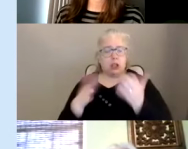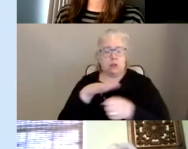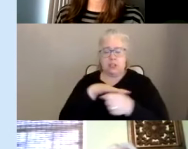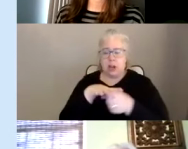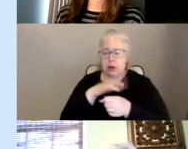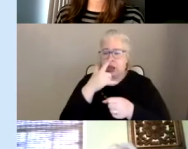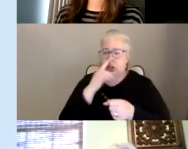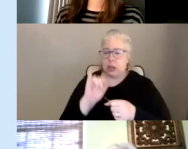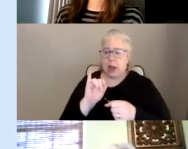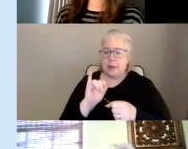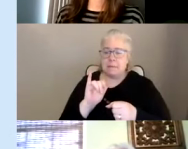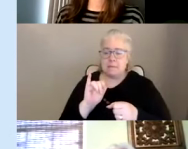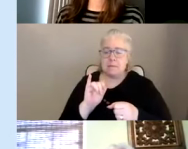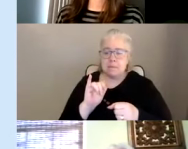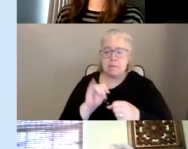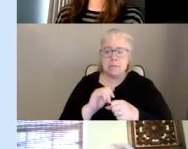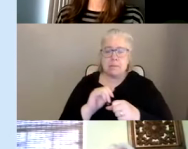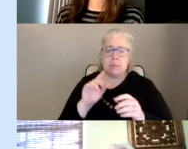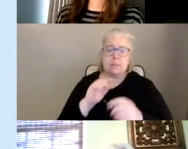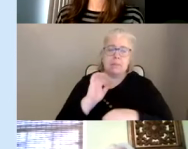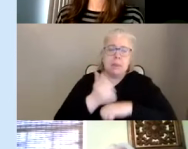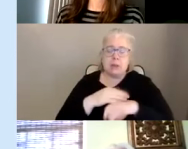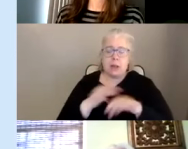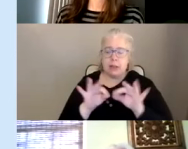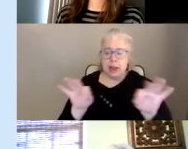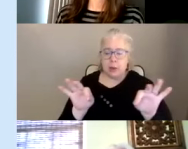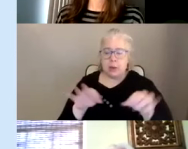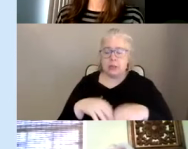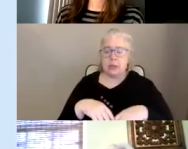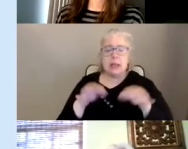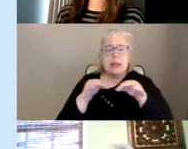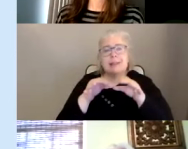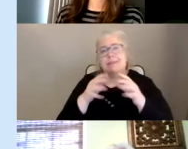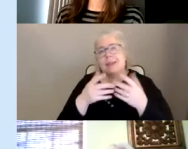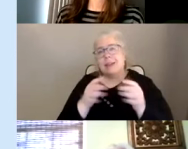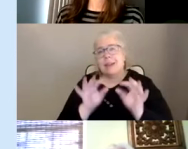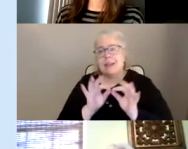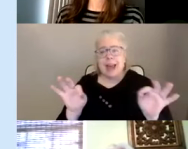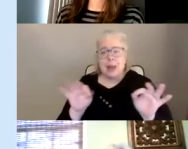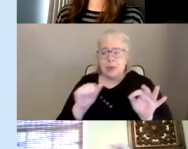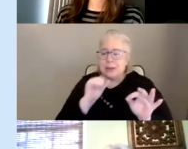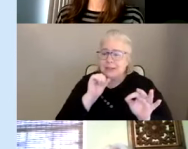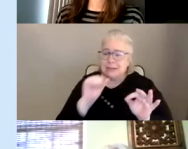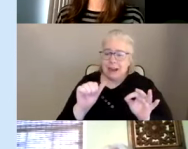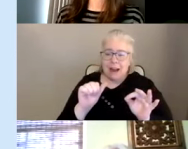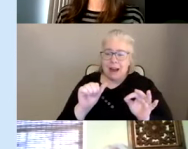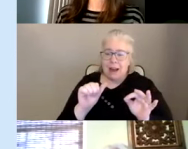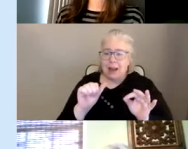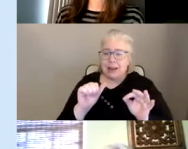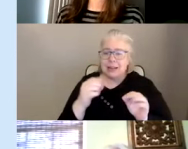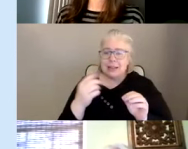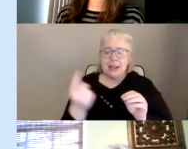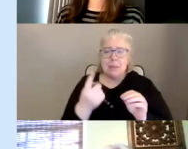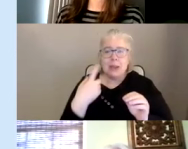from a language demographic standpoint. Language is not a cultural characteristic that we can see